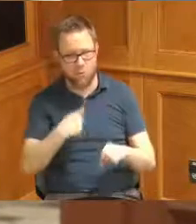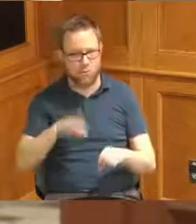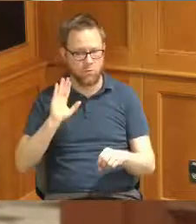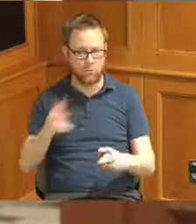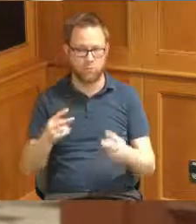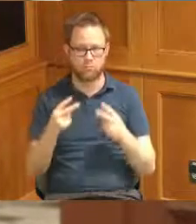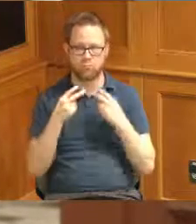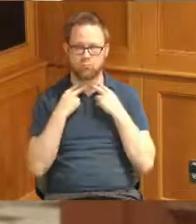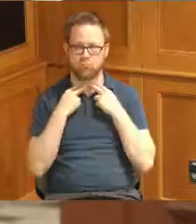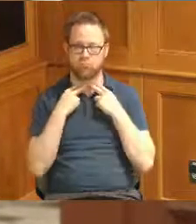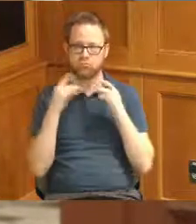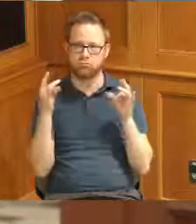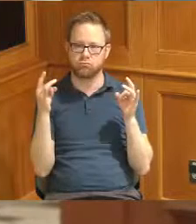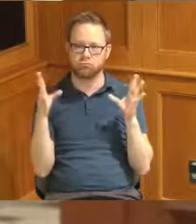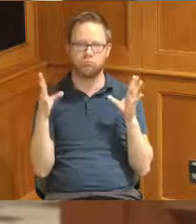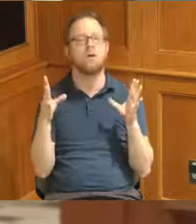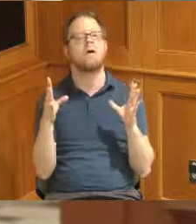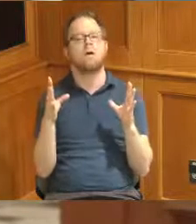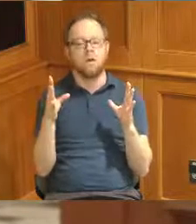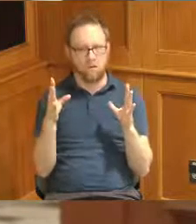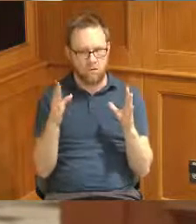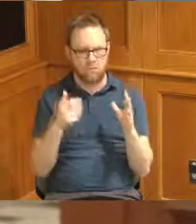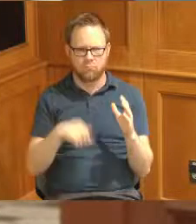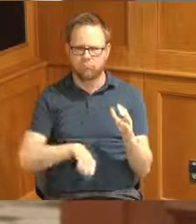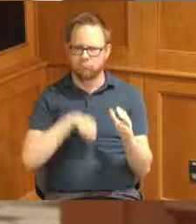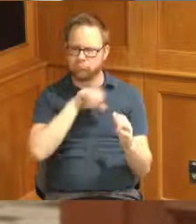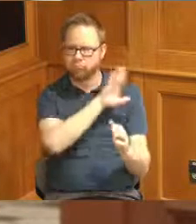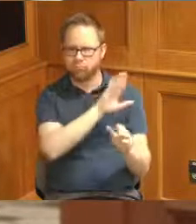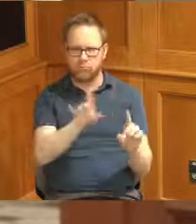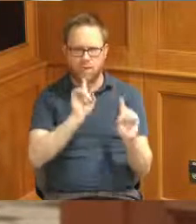shape and I'm very proud of the response that they had on this incident and I'd be happy to